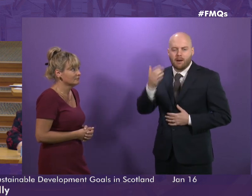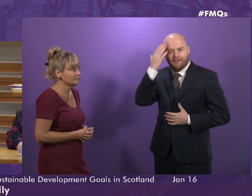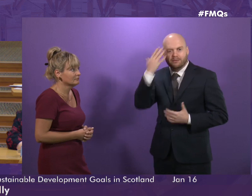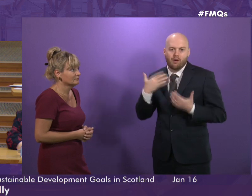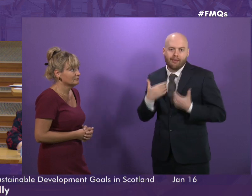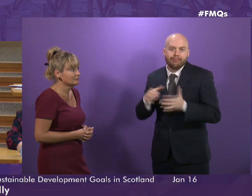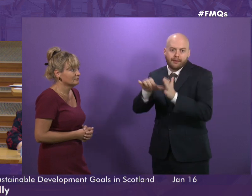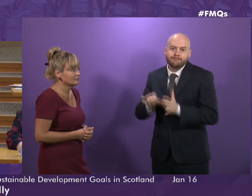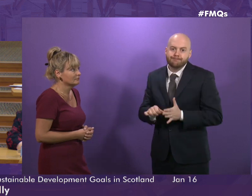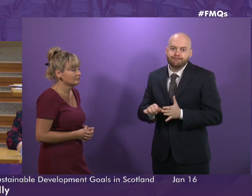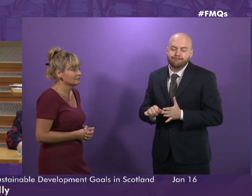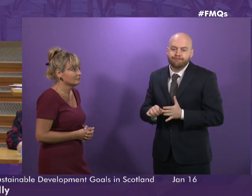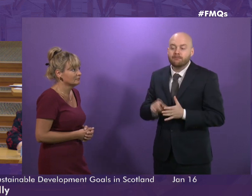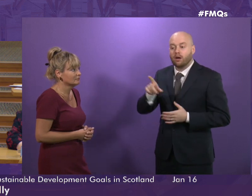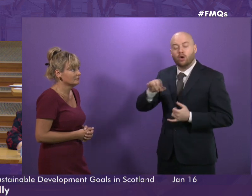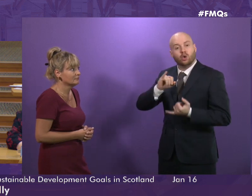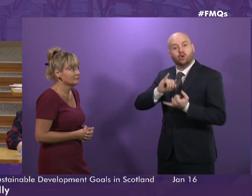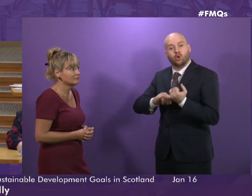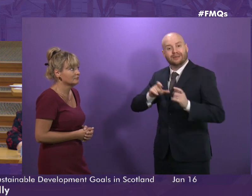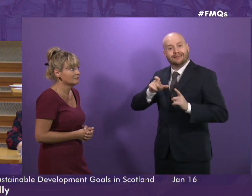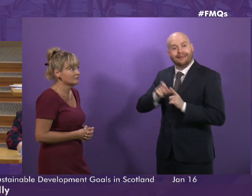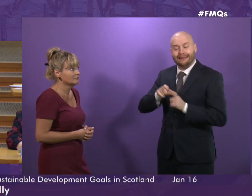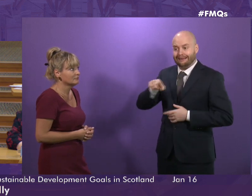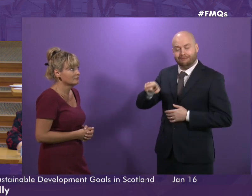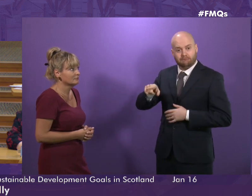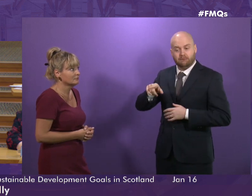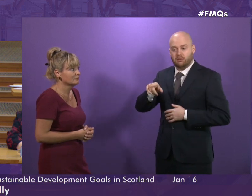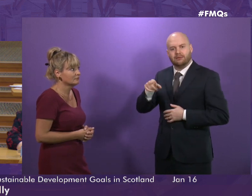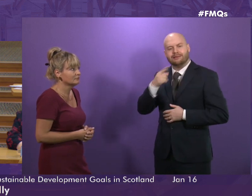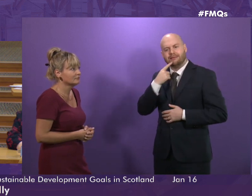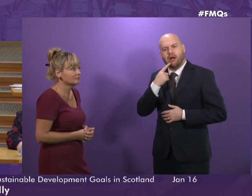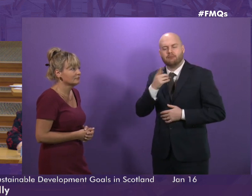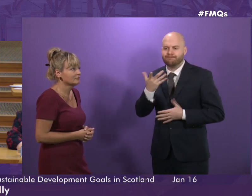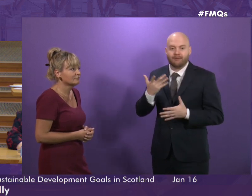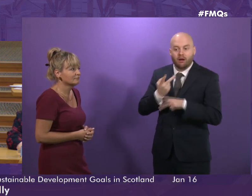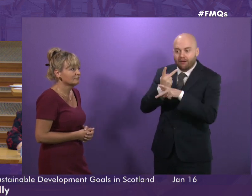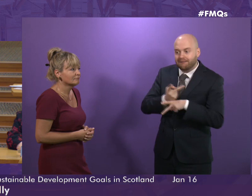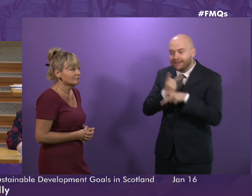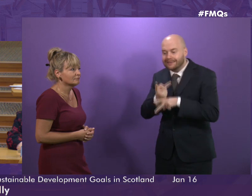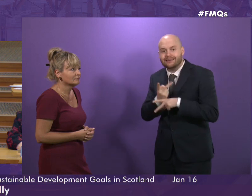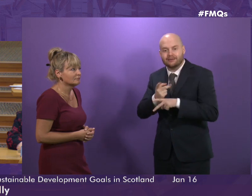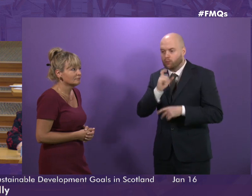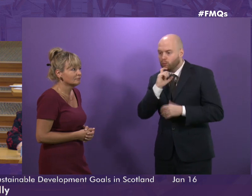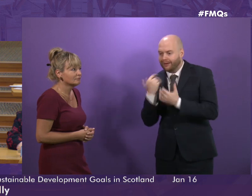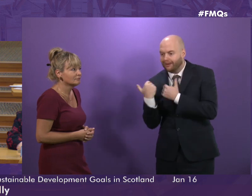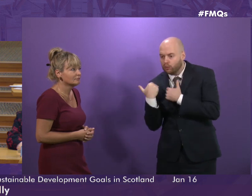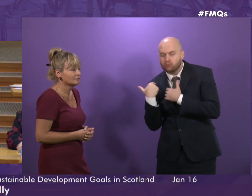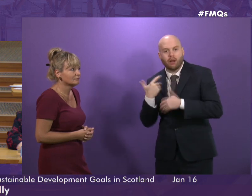Police Authority, Susan Deacon described governance and accountability in policing as “fundamentally